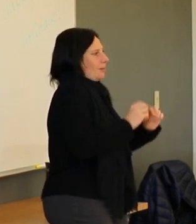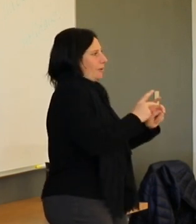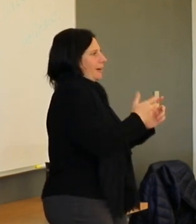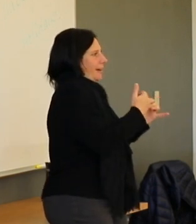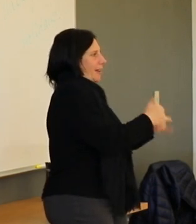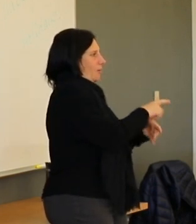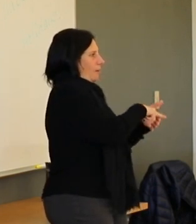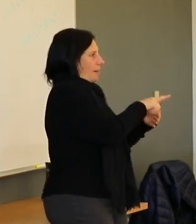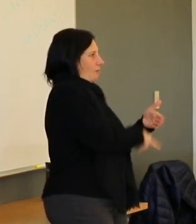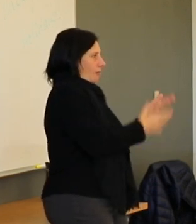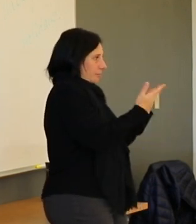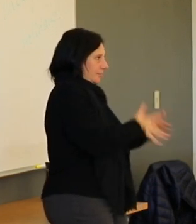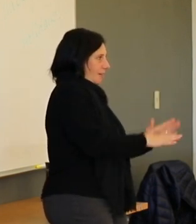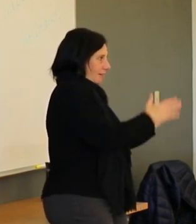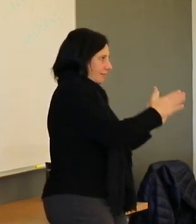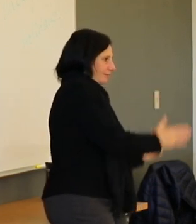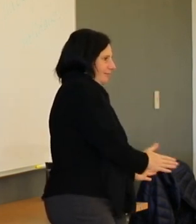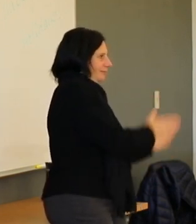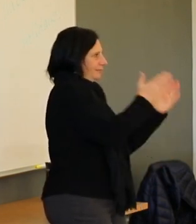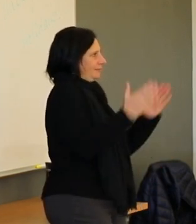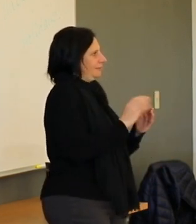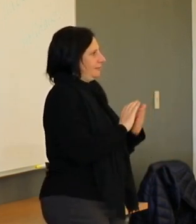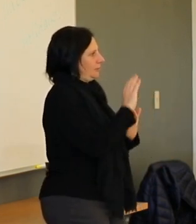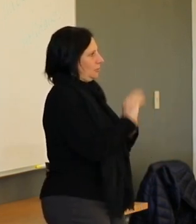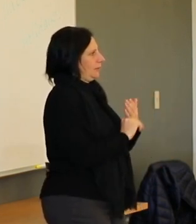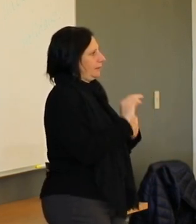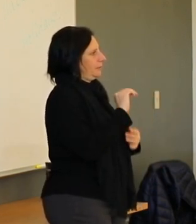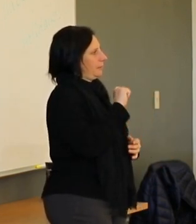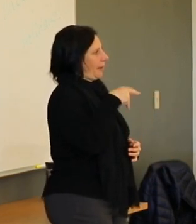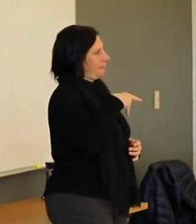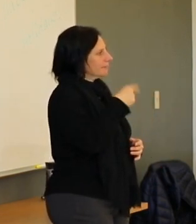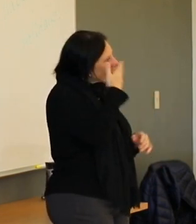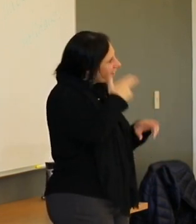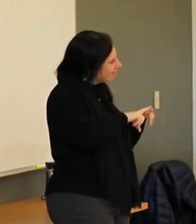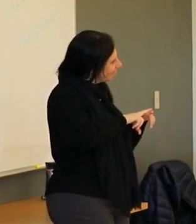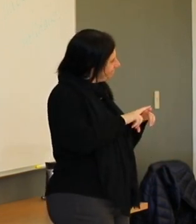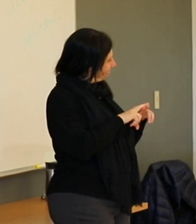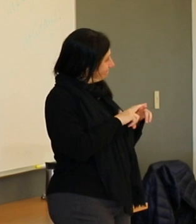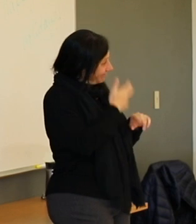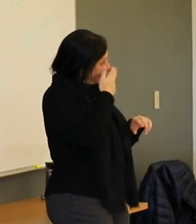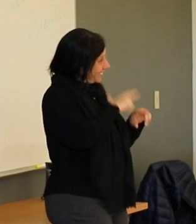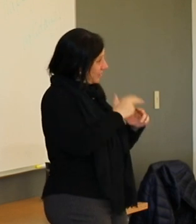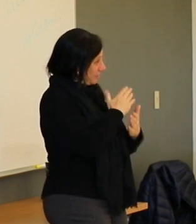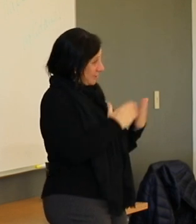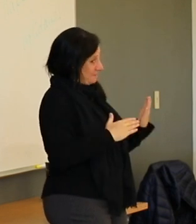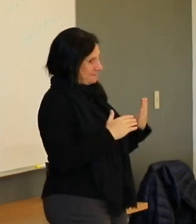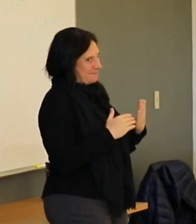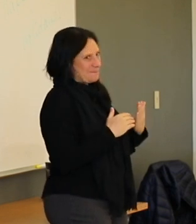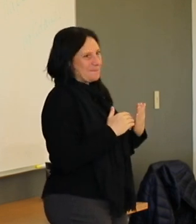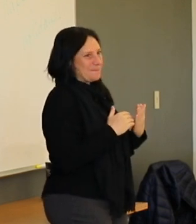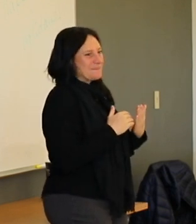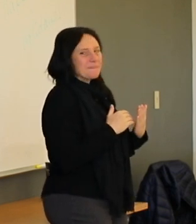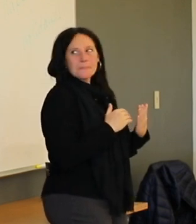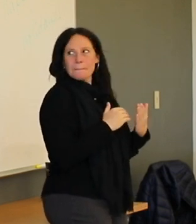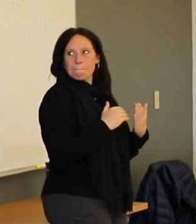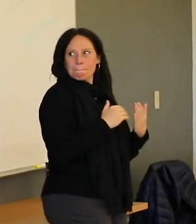You can create a curriculum map okay. And that's the fun part. If you're already here, you can click on curriculum.